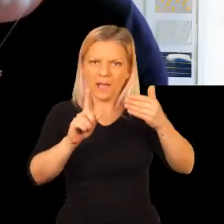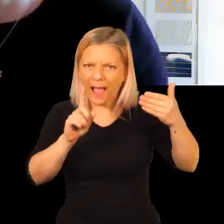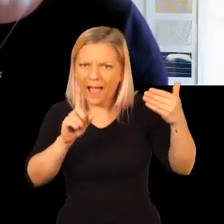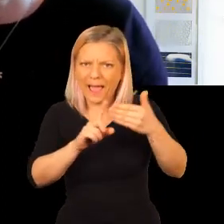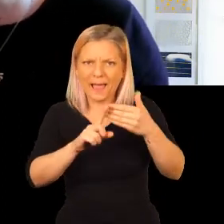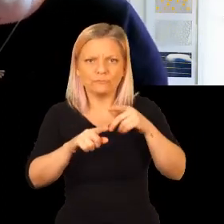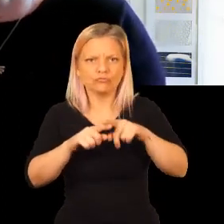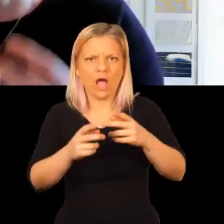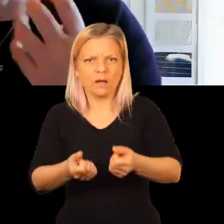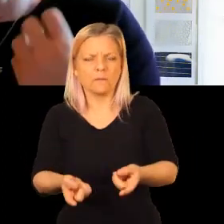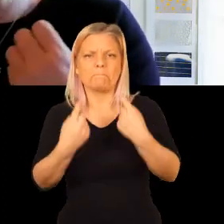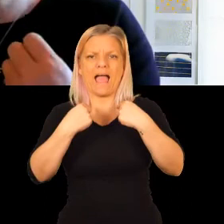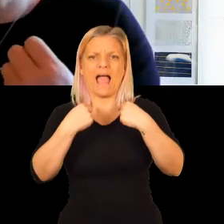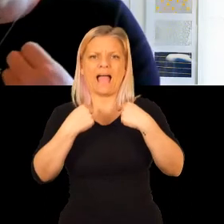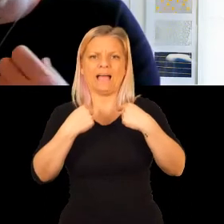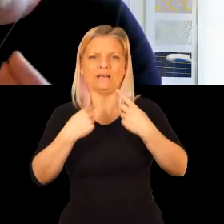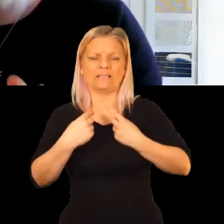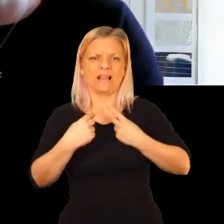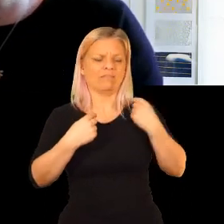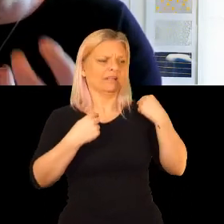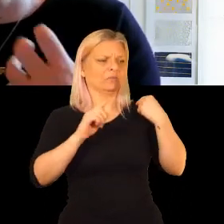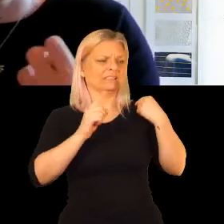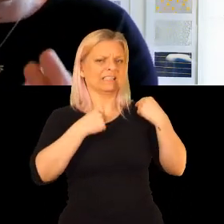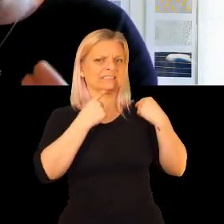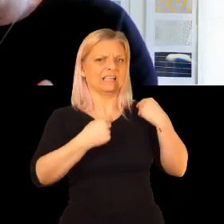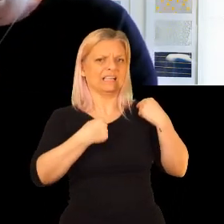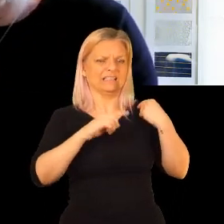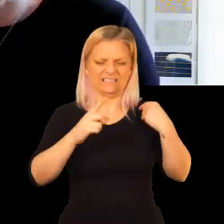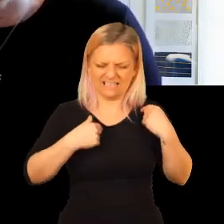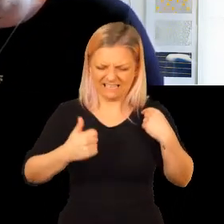particular way it takes a really intentional way of trying to pull myself back at times and think